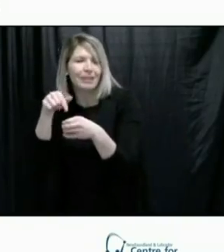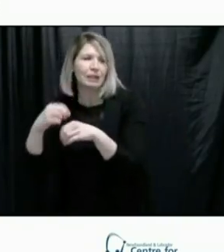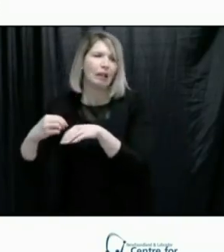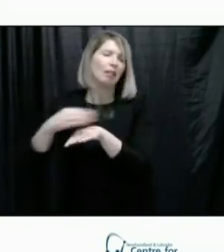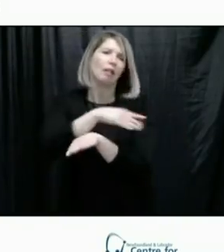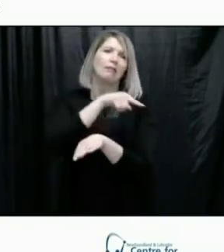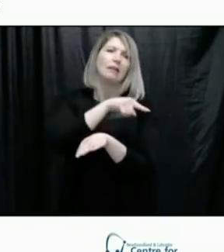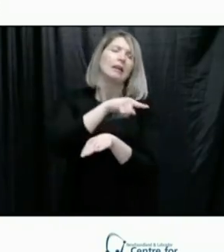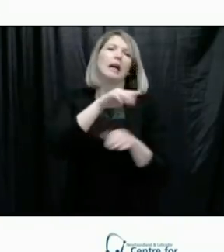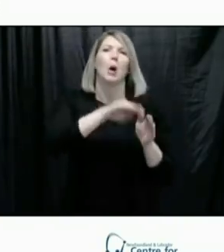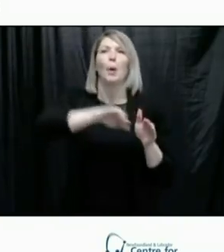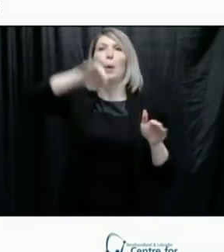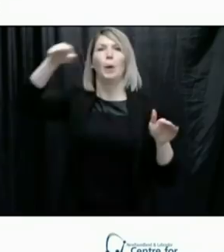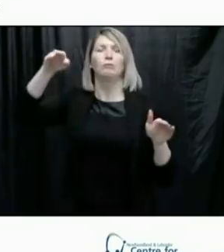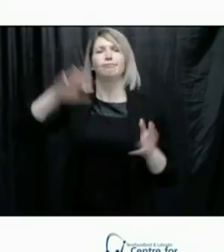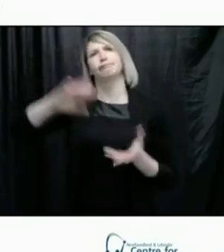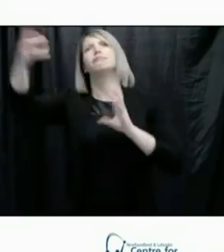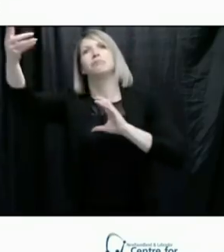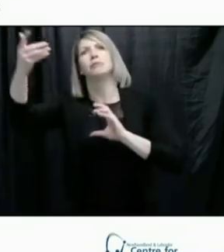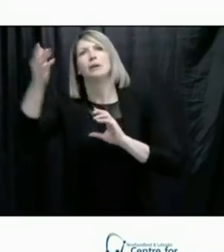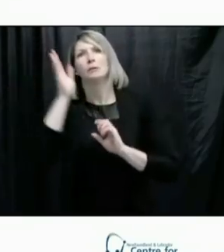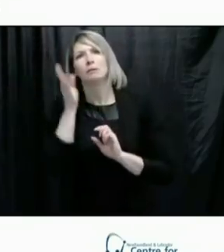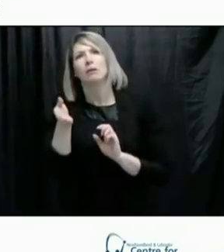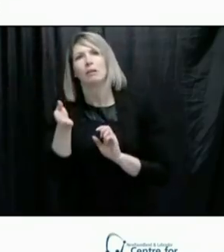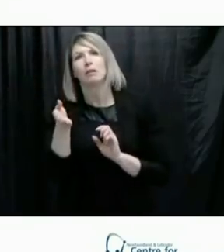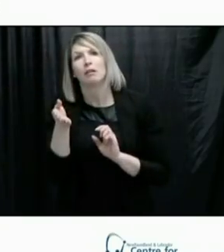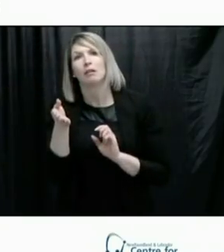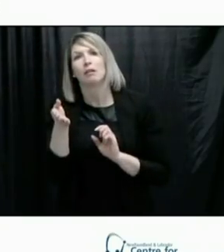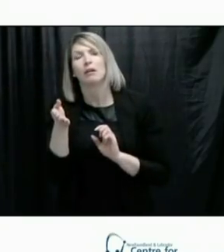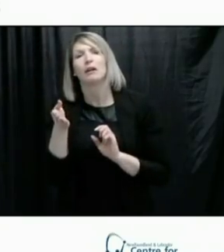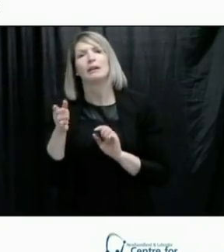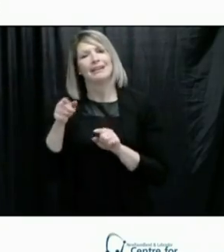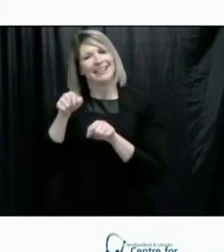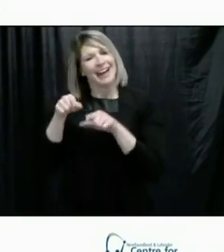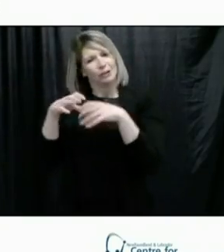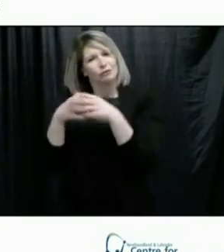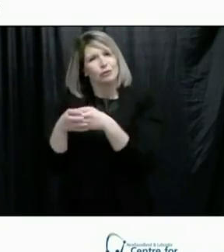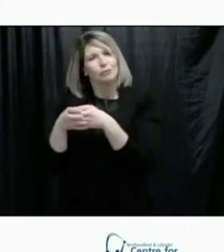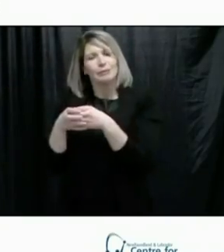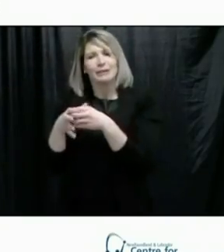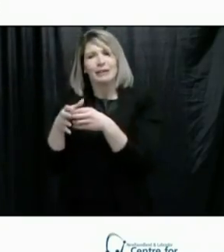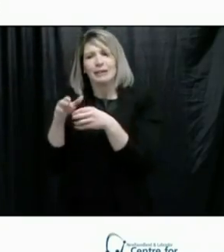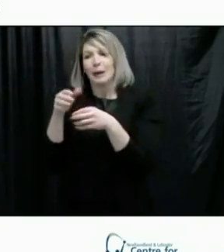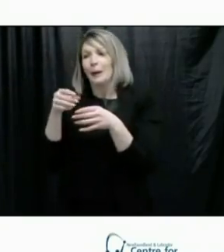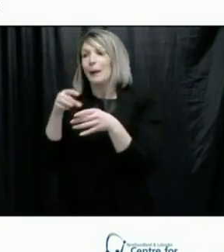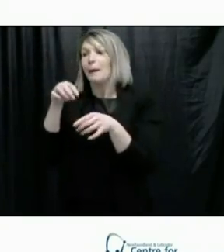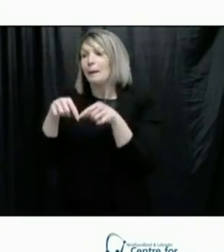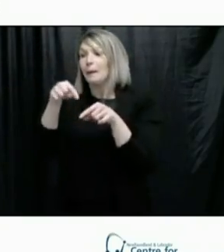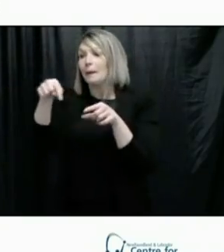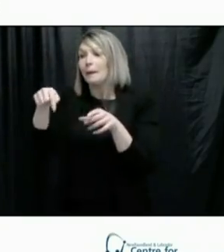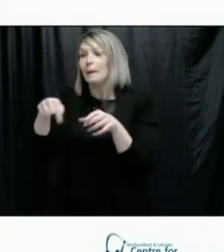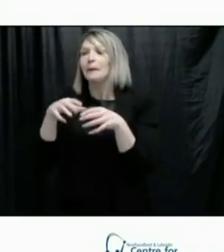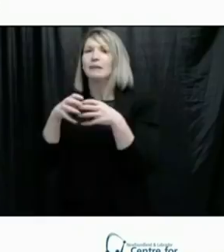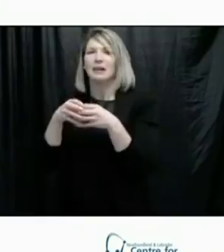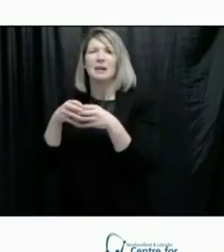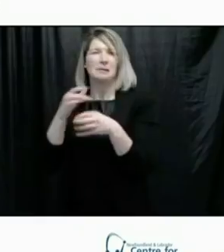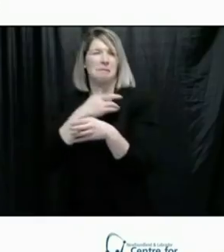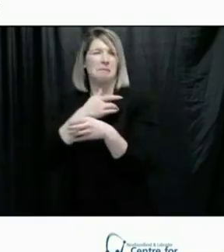AND AS A RESULT, CLUSTERING IN NEWFOUNDLAND IS ESPECIALLY HARD